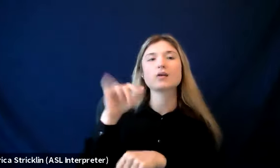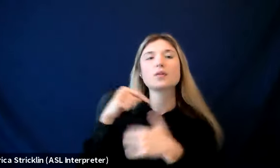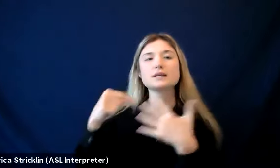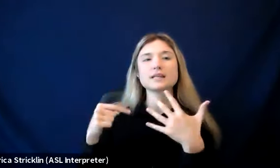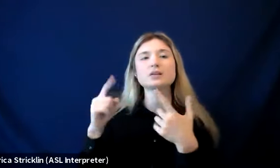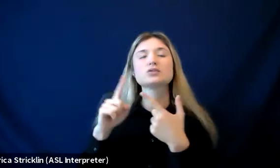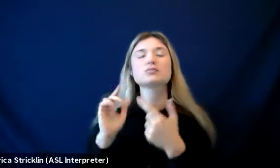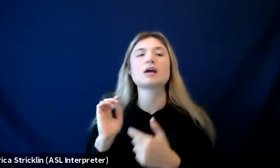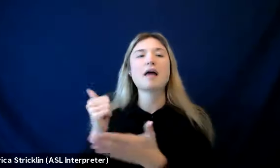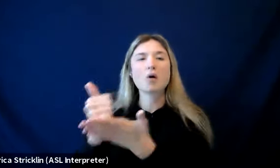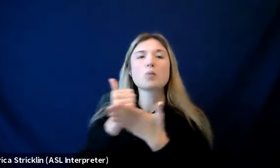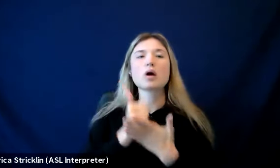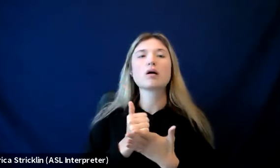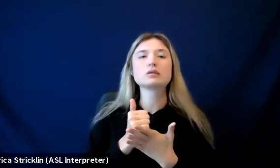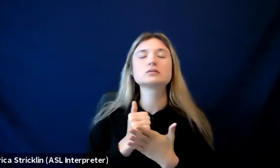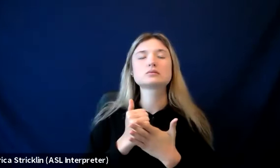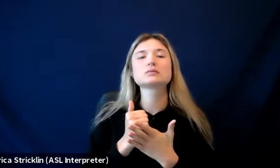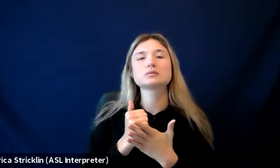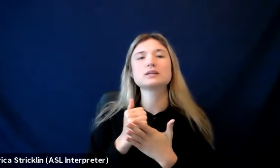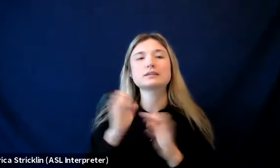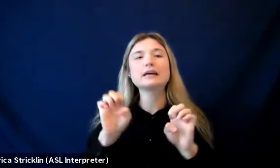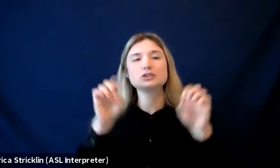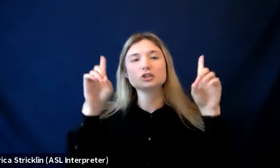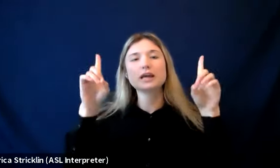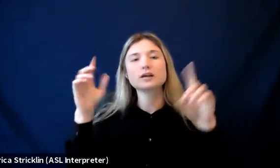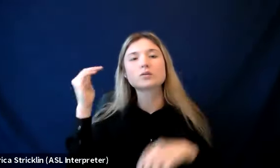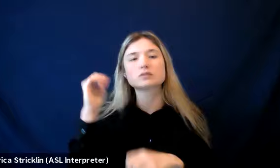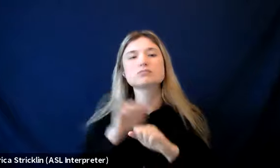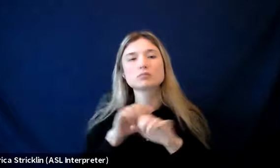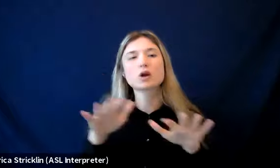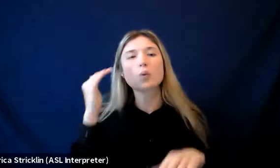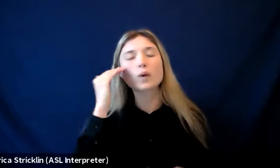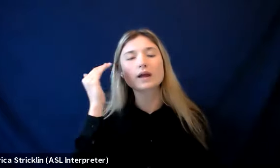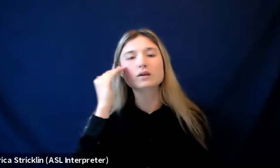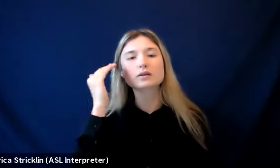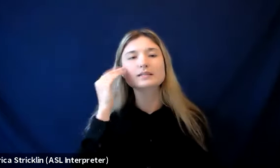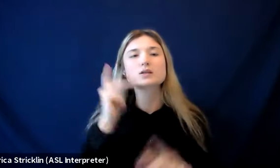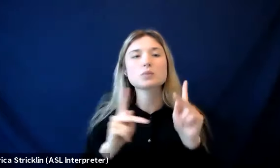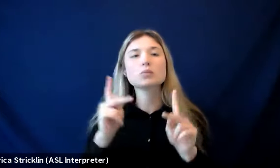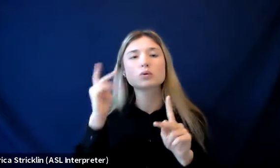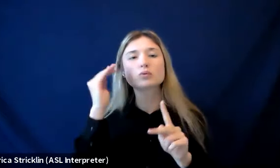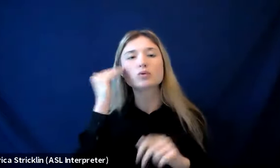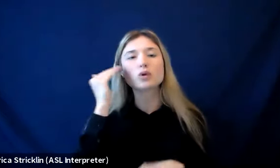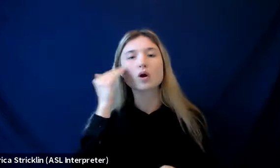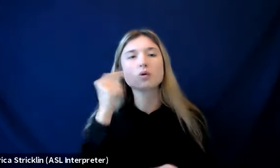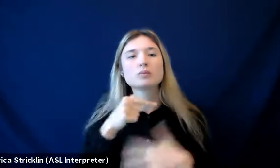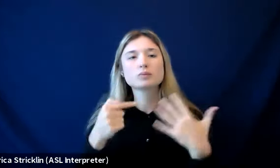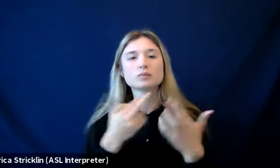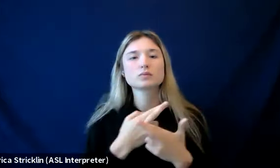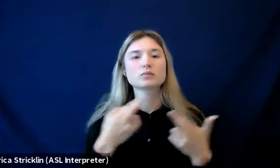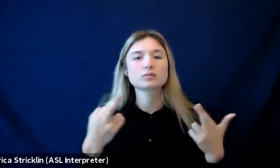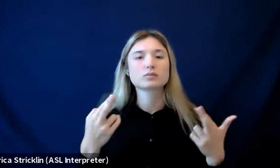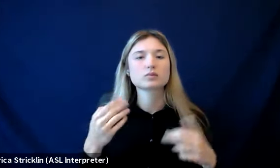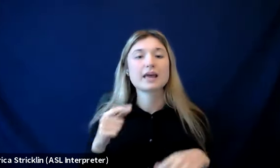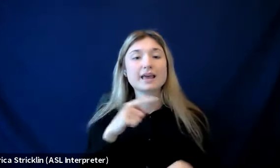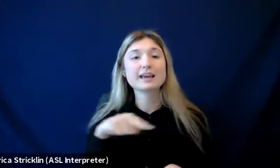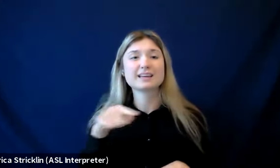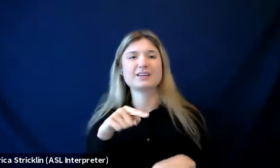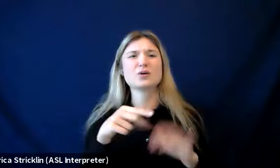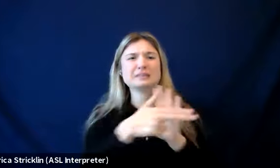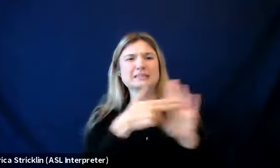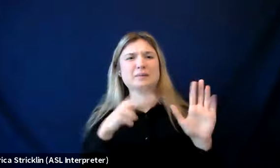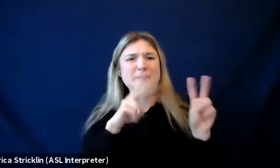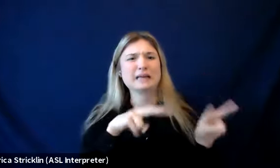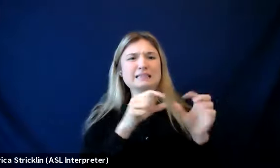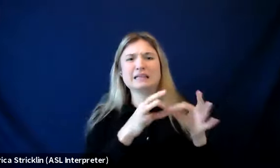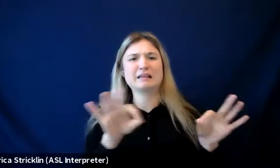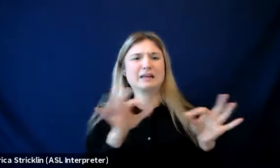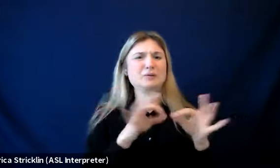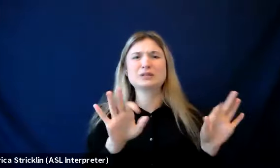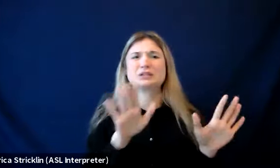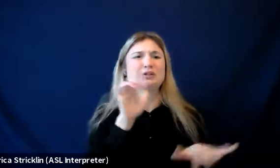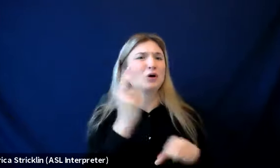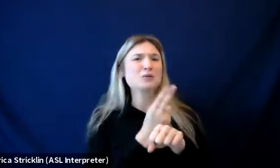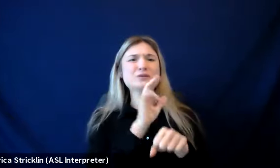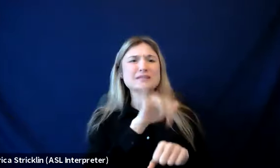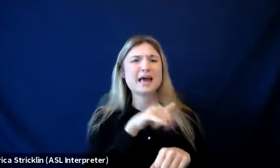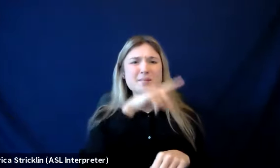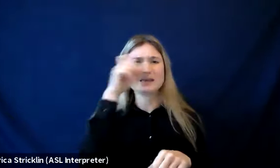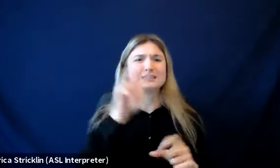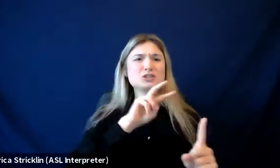bring aware so that people can know that these things are in place are you know understood that, you know, a non stigmatizing language is something to utilize you know you know so that, because it changes the perception of how you look at individuals,